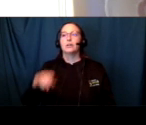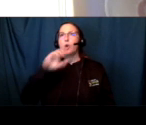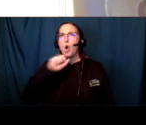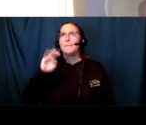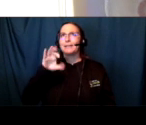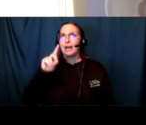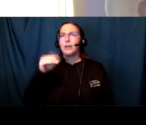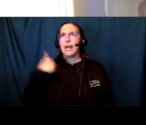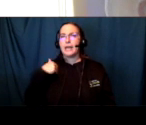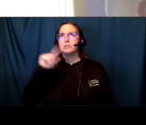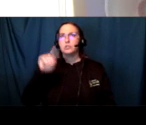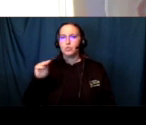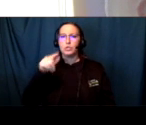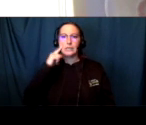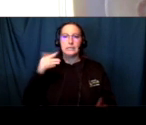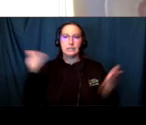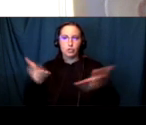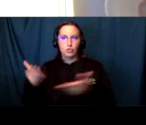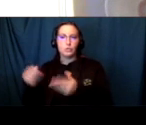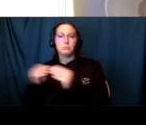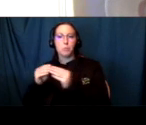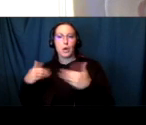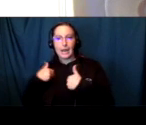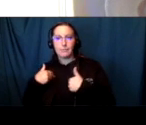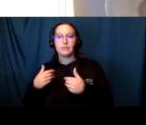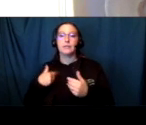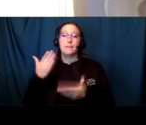more animals and then maybe the cognitive concept could be animal homes--